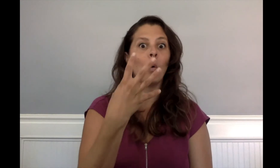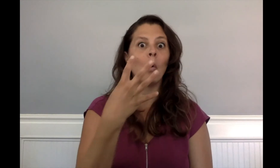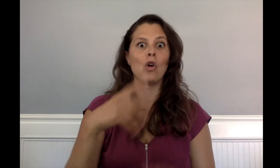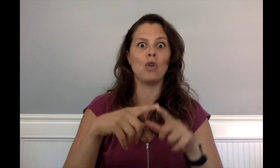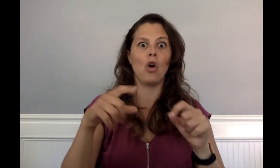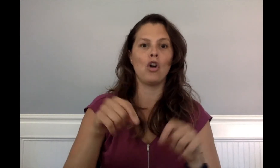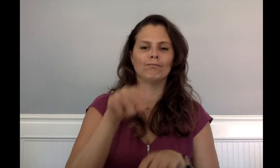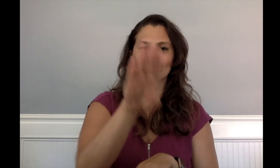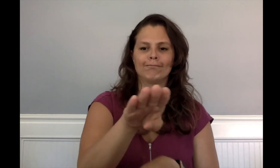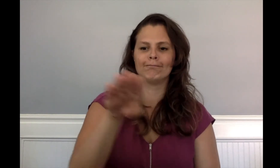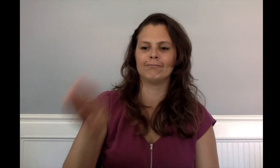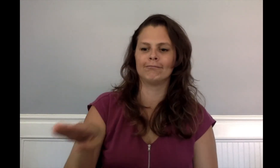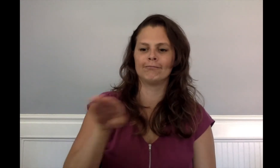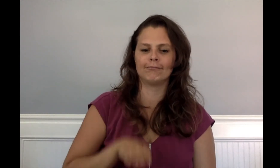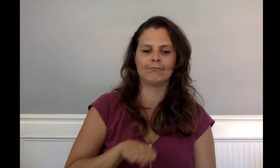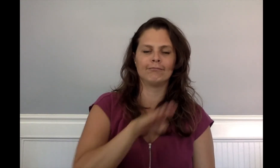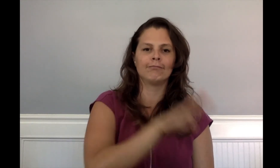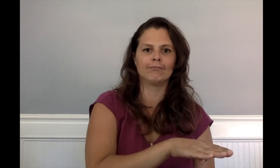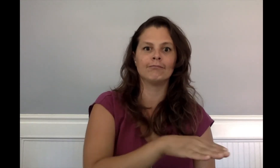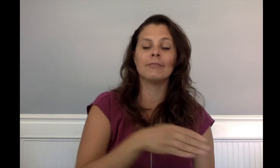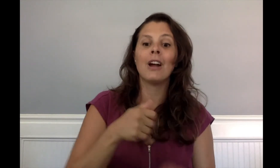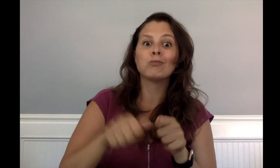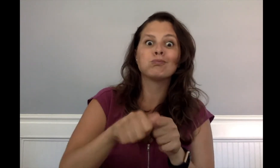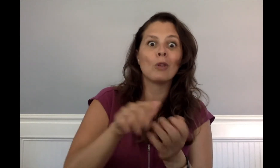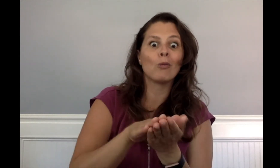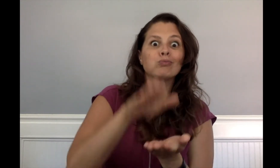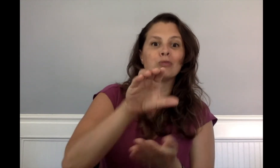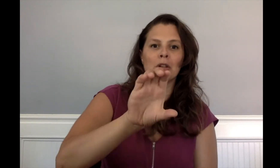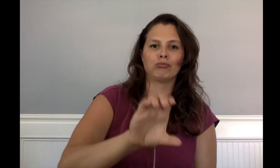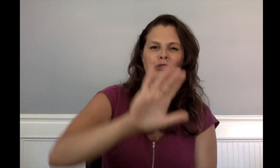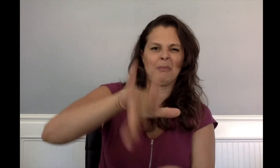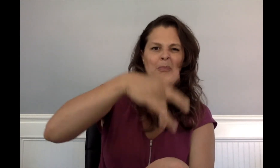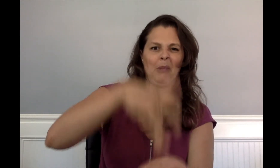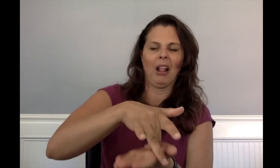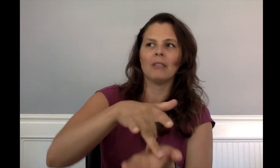Four cards were placed around the draw pile: